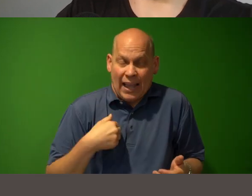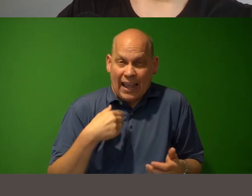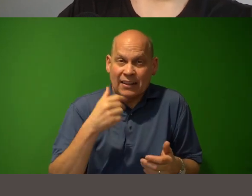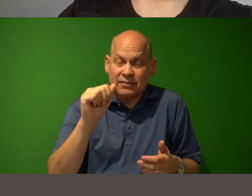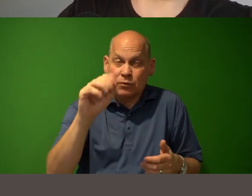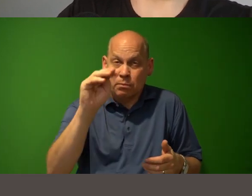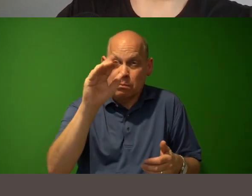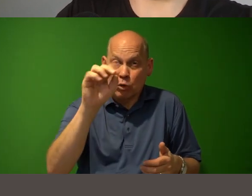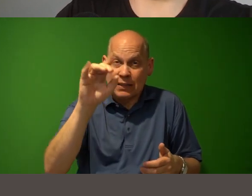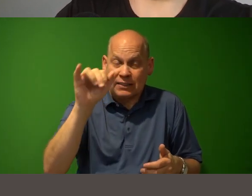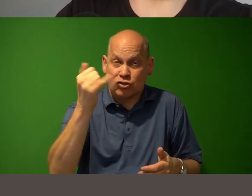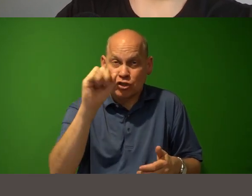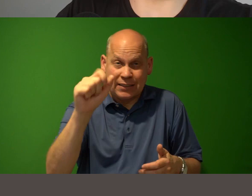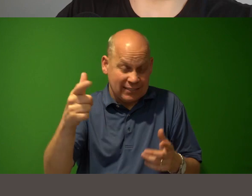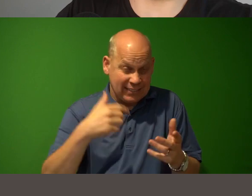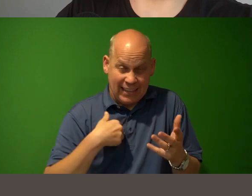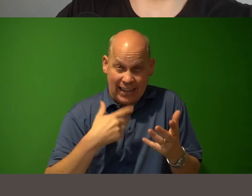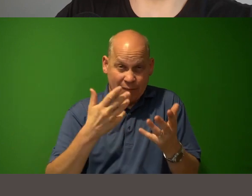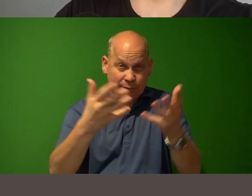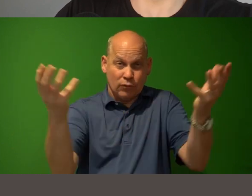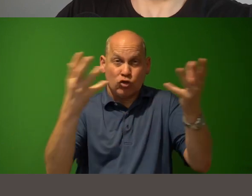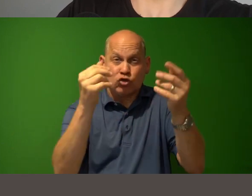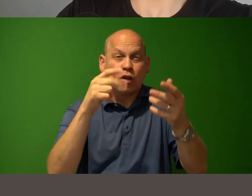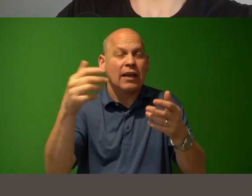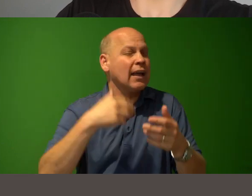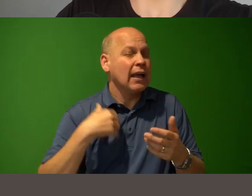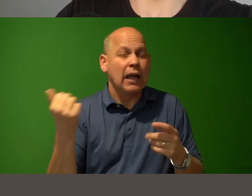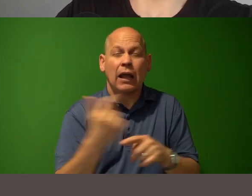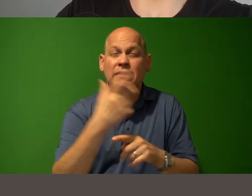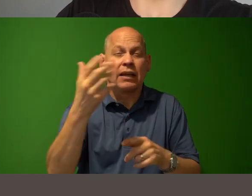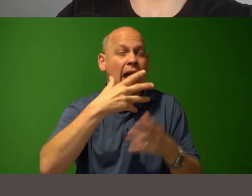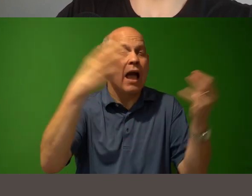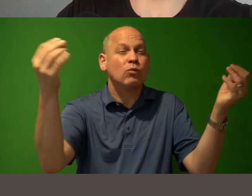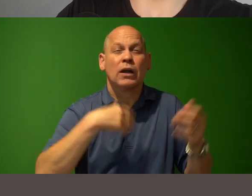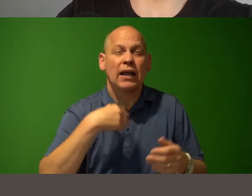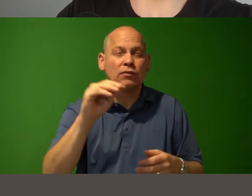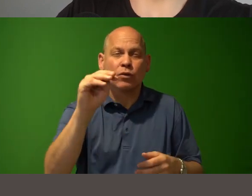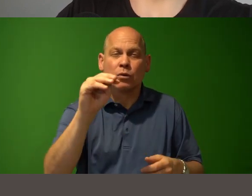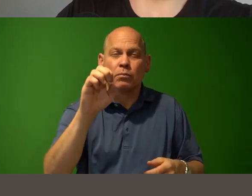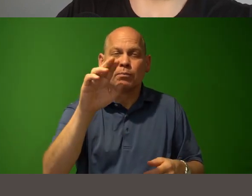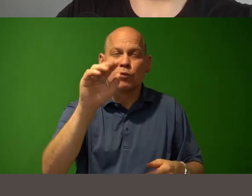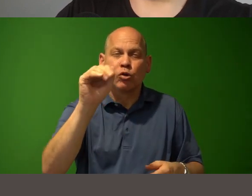in fact most of the chart getting software out there has a mermaid JS features so it's very useful.